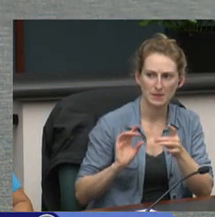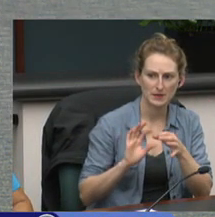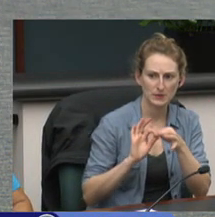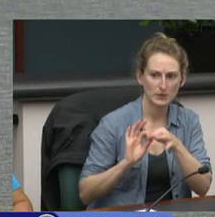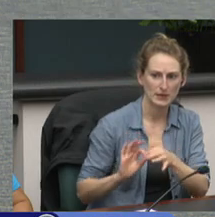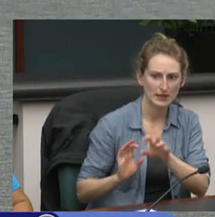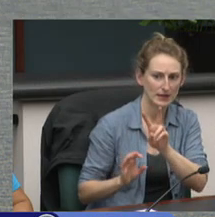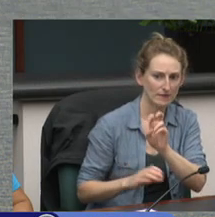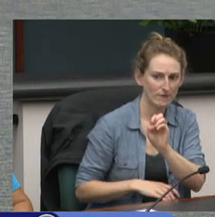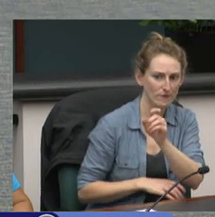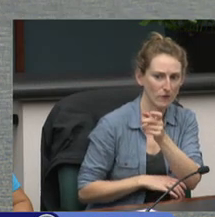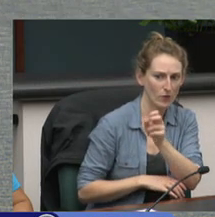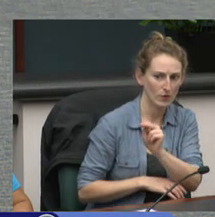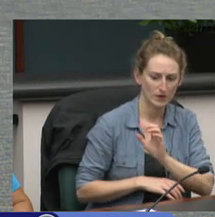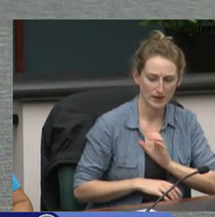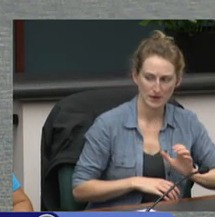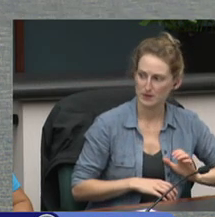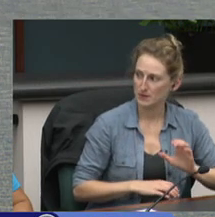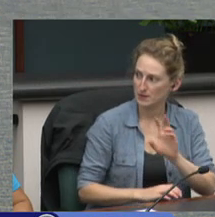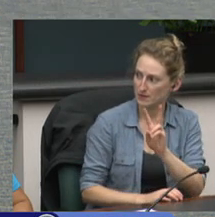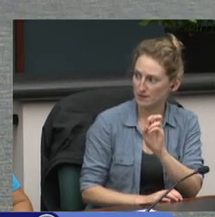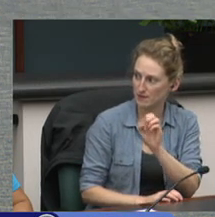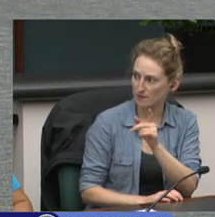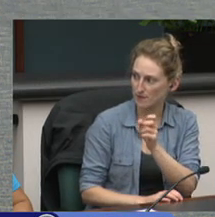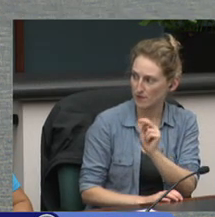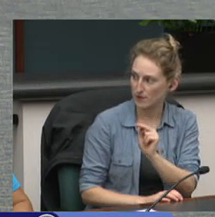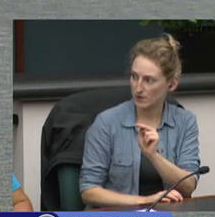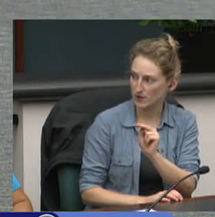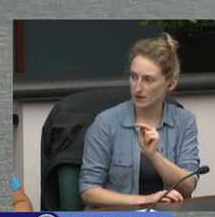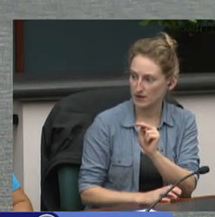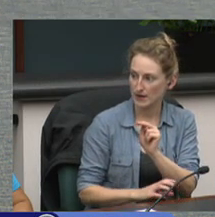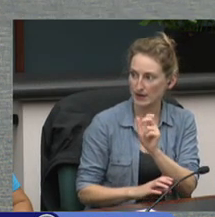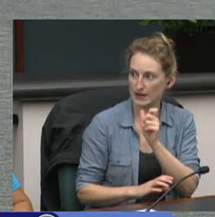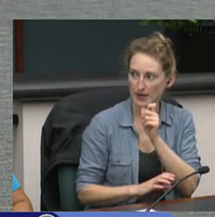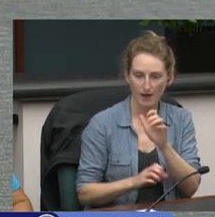response to that question which I didn't think was fully answered and I thought I